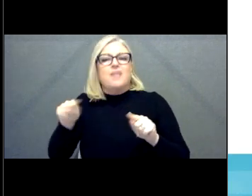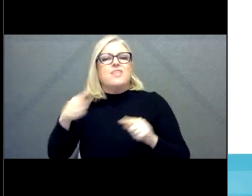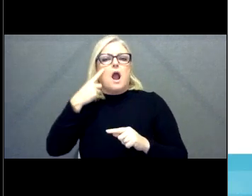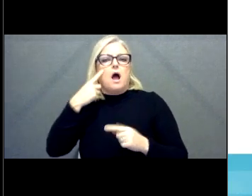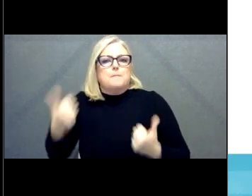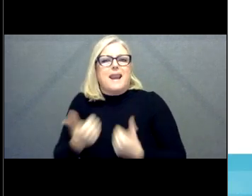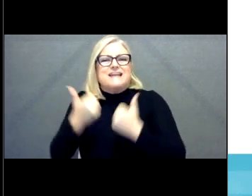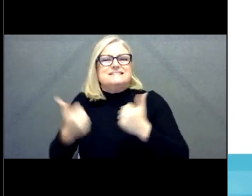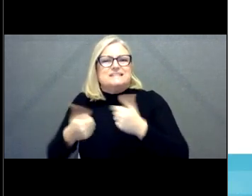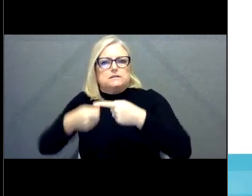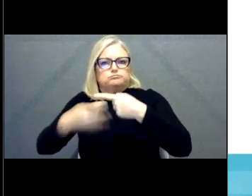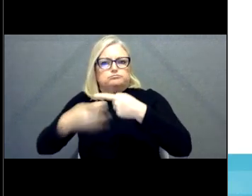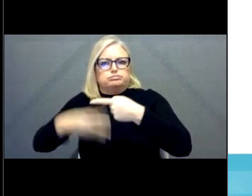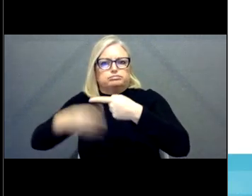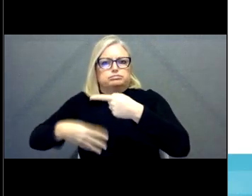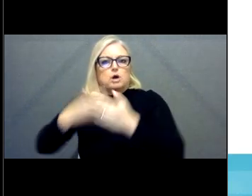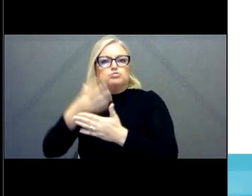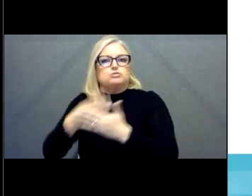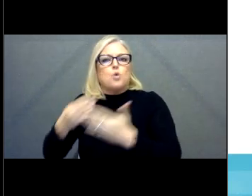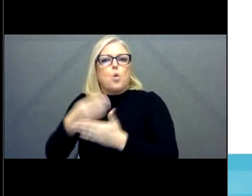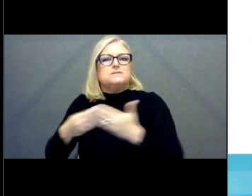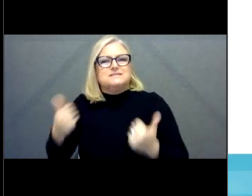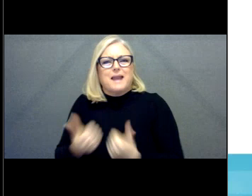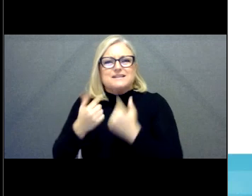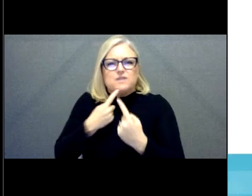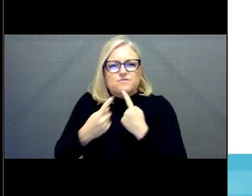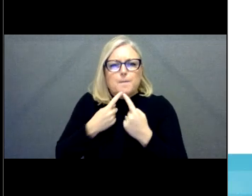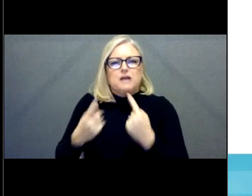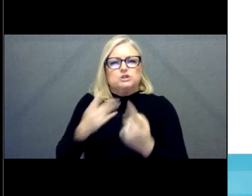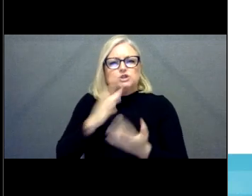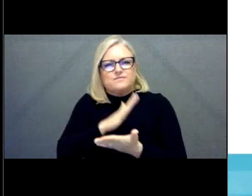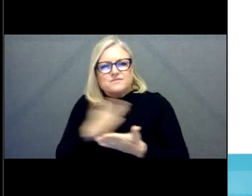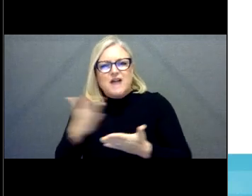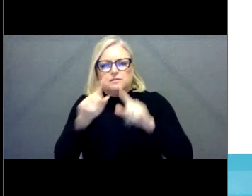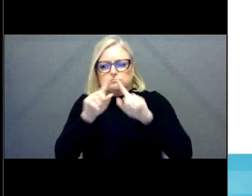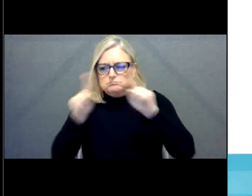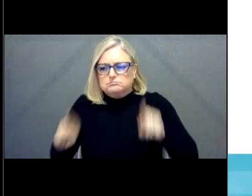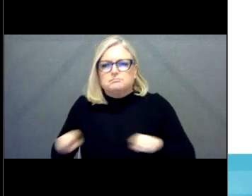I'm giving but also there's a lot of fact sheets and other forms that can assist you you'll just